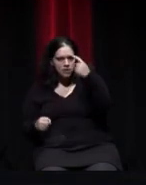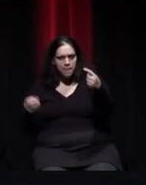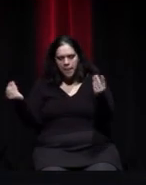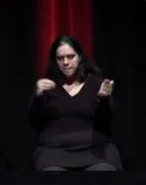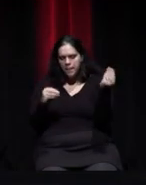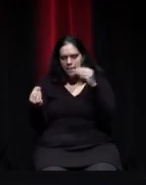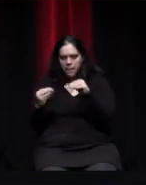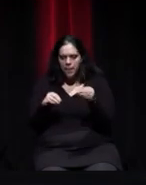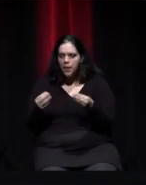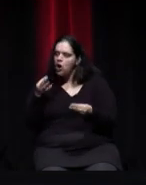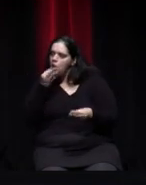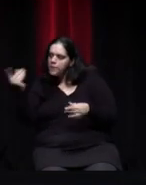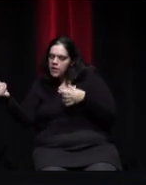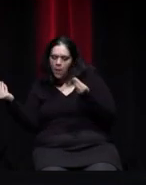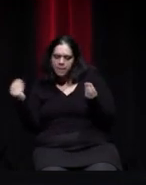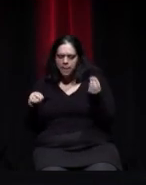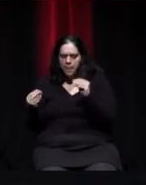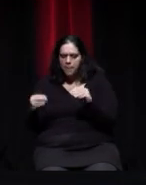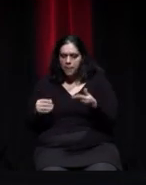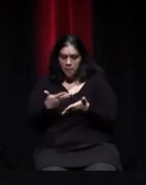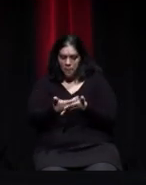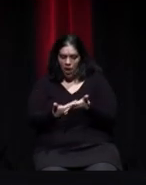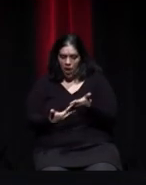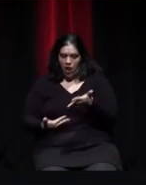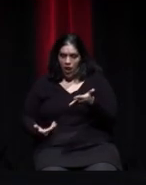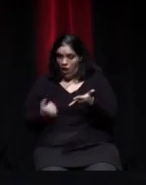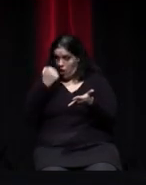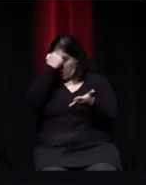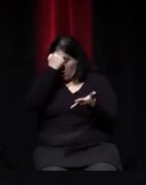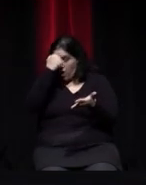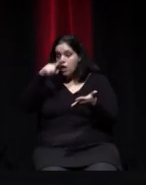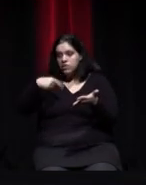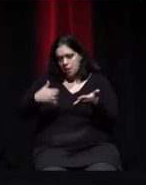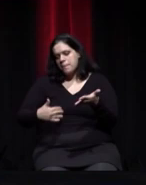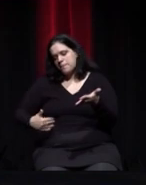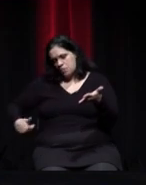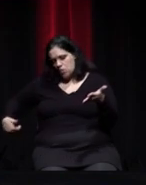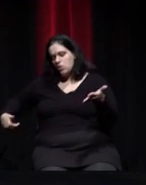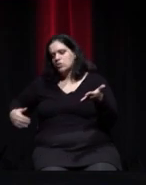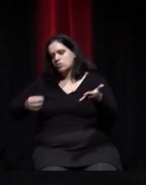Opinion one, two, three, four. After they're given, he'd say: